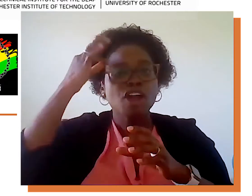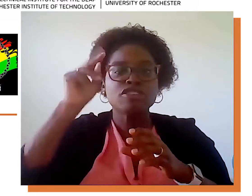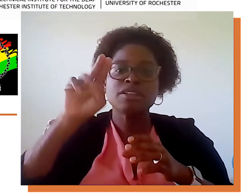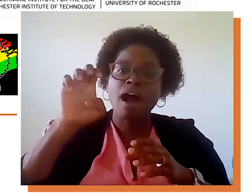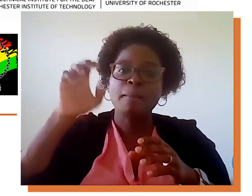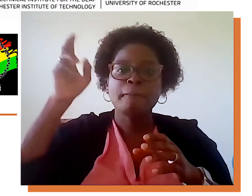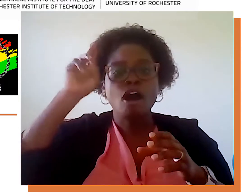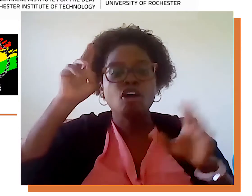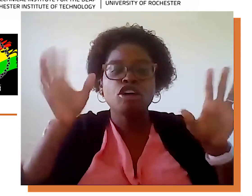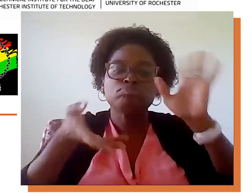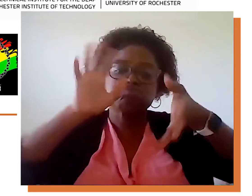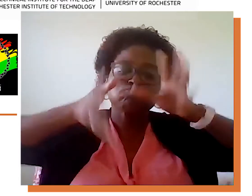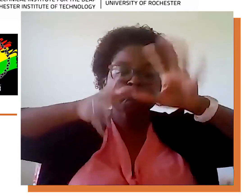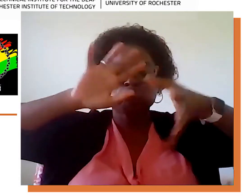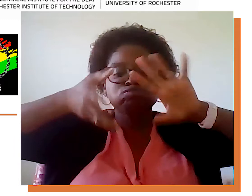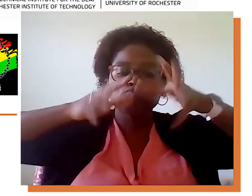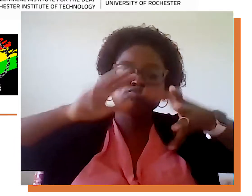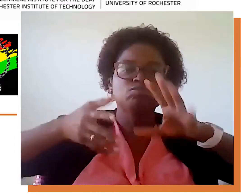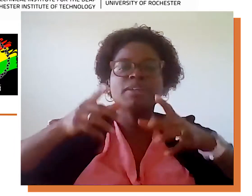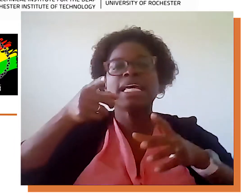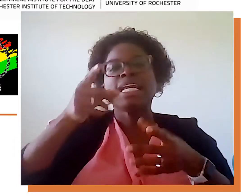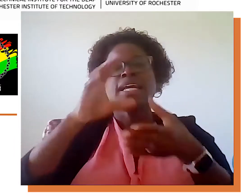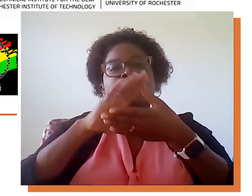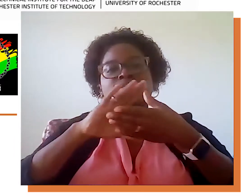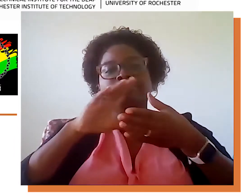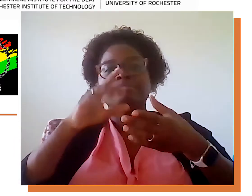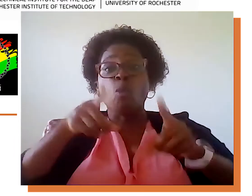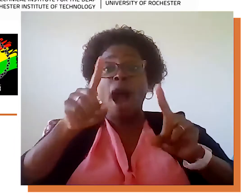I did my hair in a particular style.